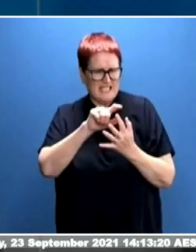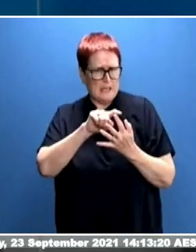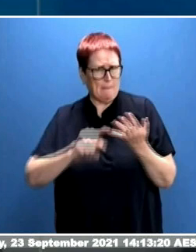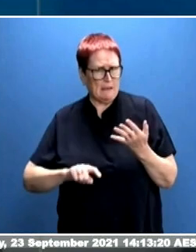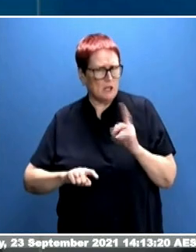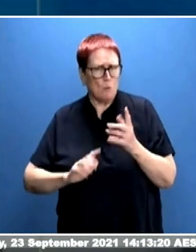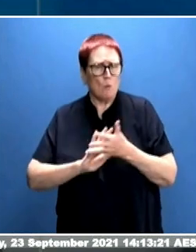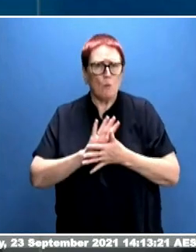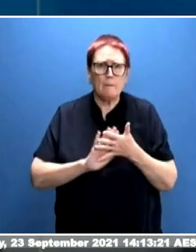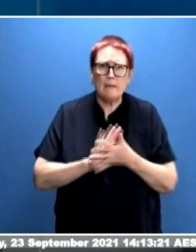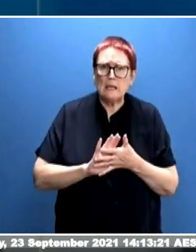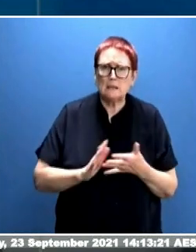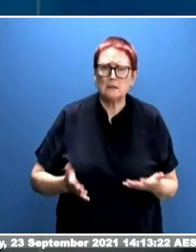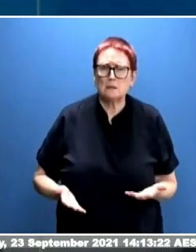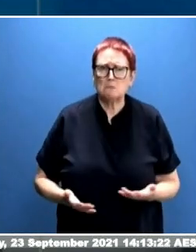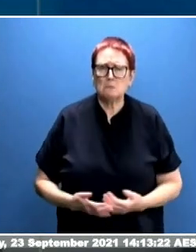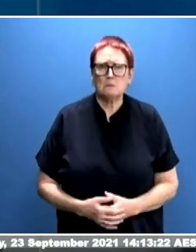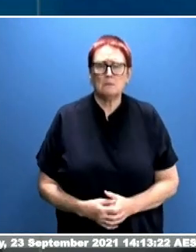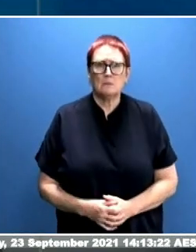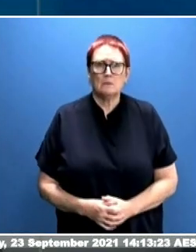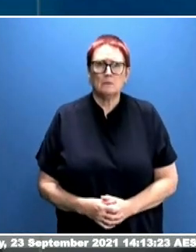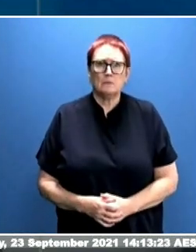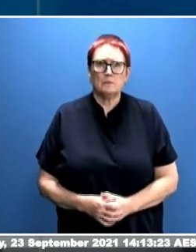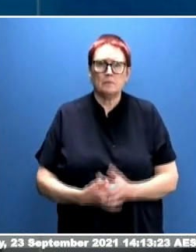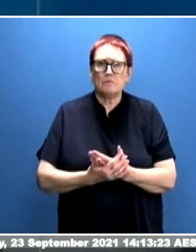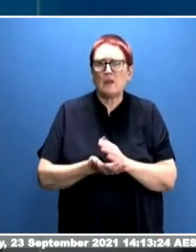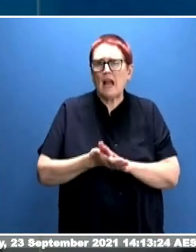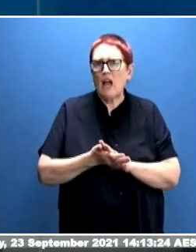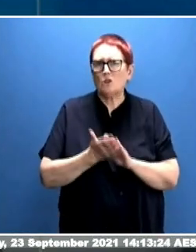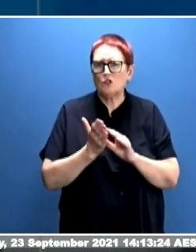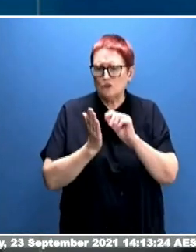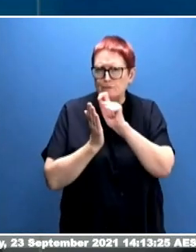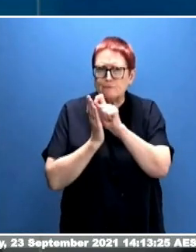how that might be recorded for a child coming into the Secure Care facility?